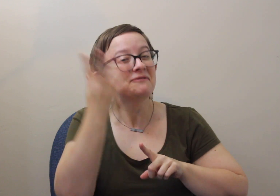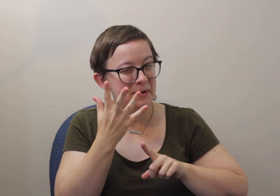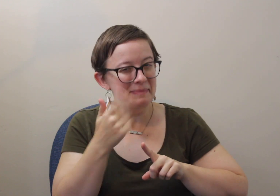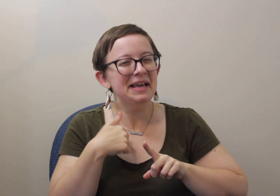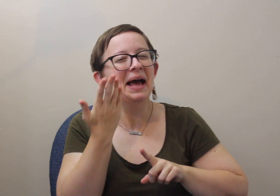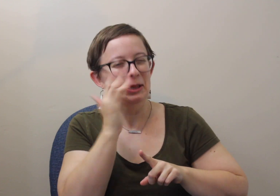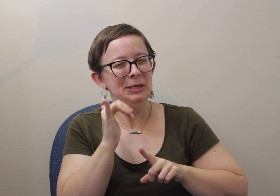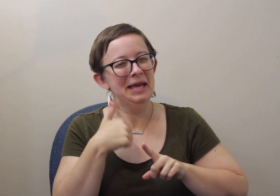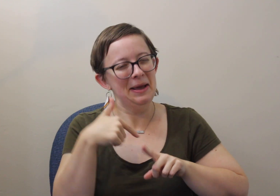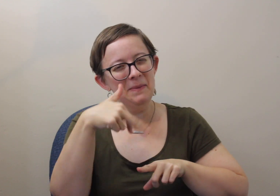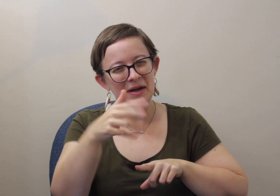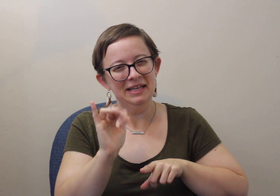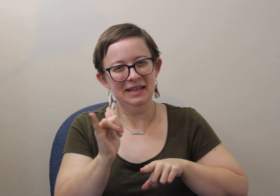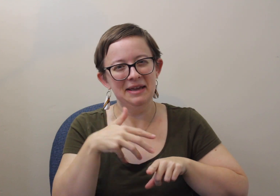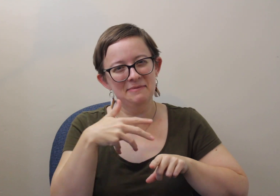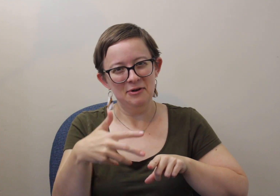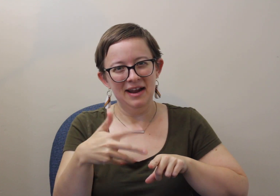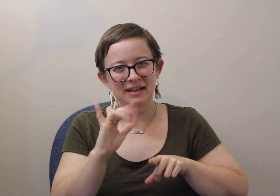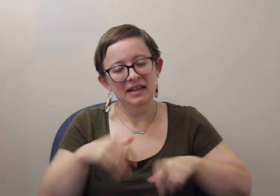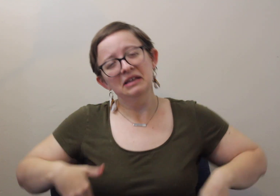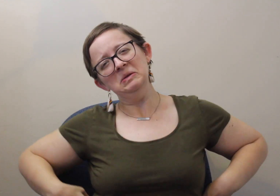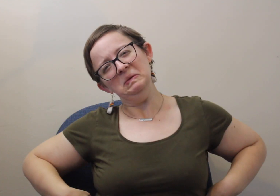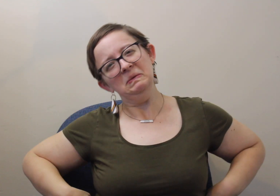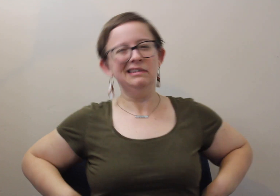Um... oh and someone informed me I look like I'm walking like I'm pregnant.